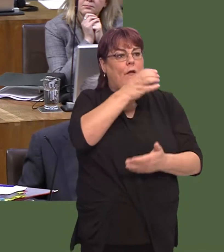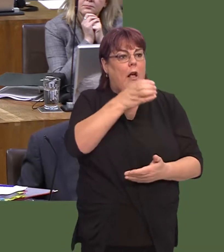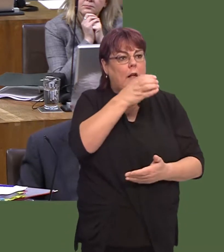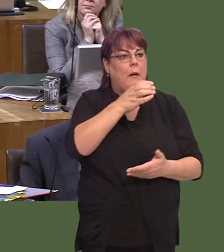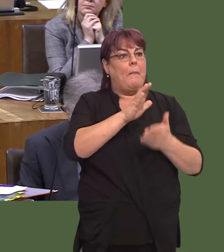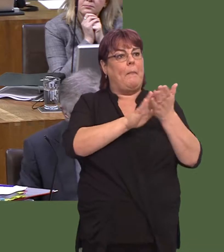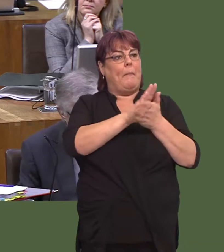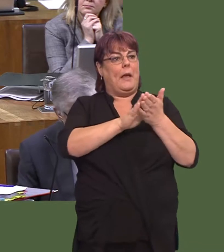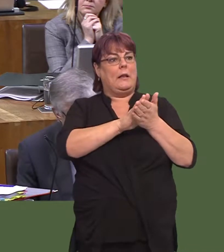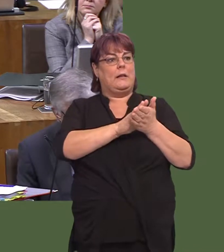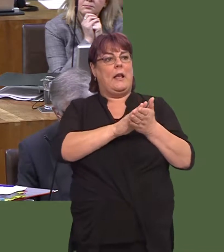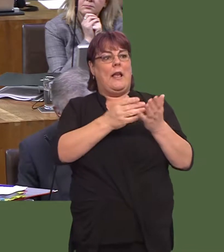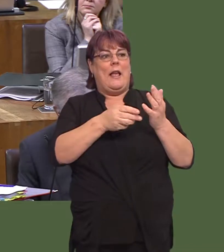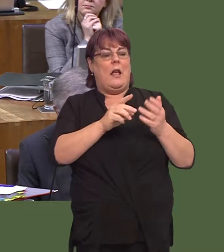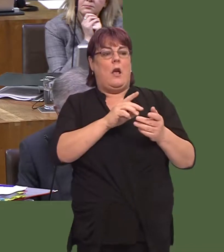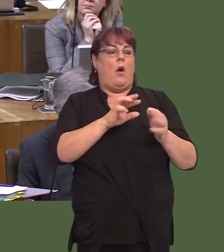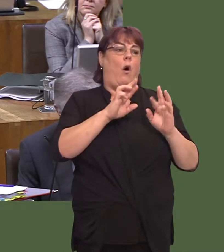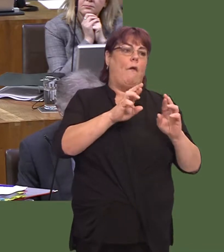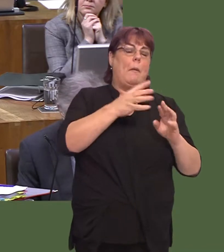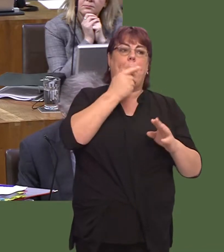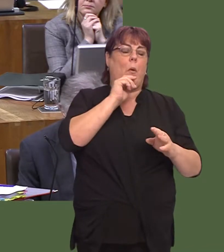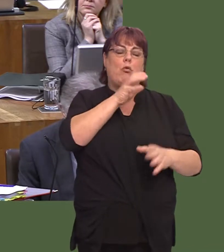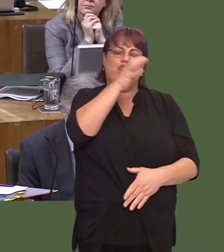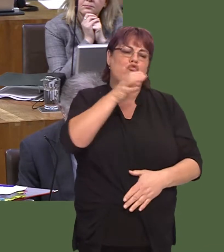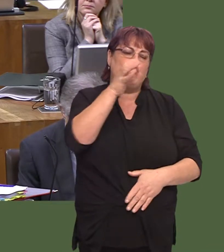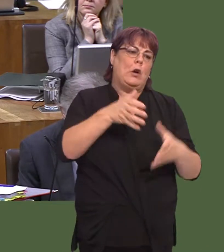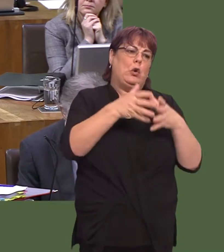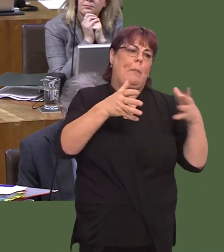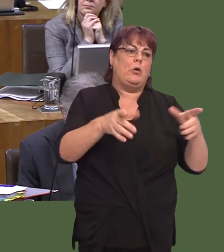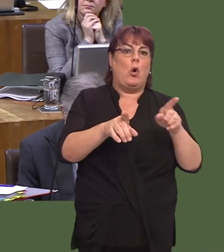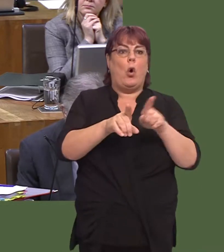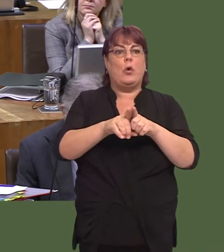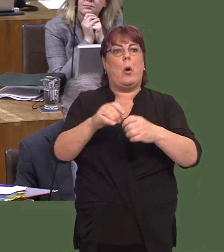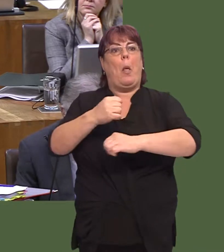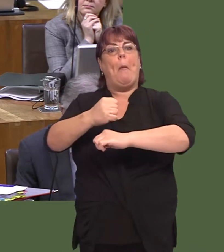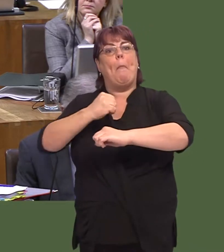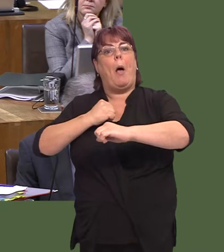And, secondly, actually, it will help pubs, because itís the pubs that suffer the most